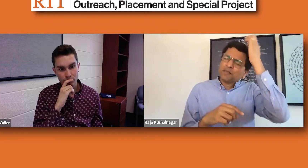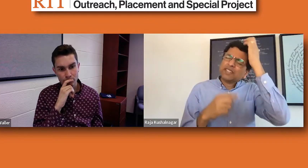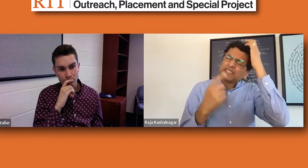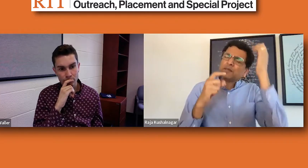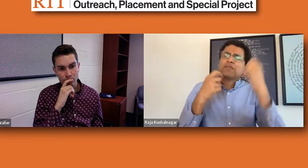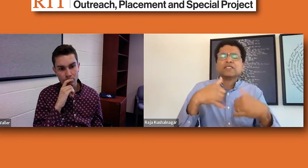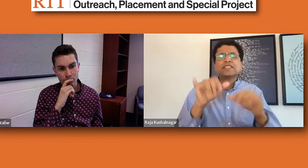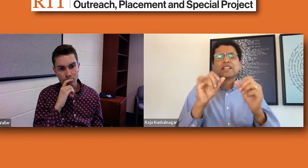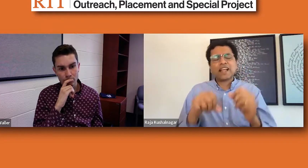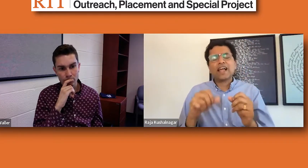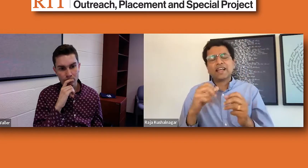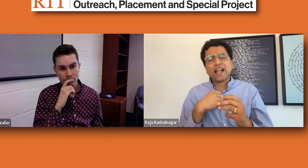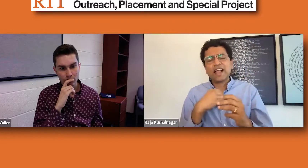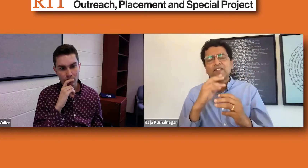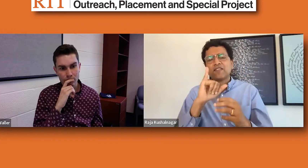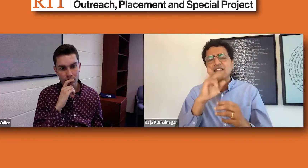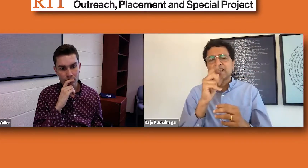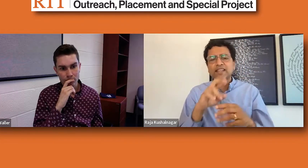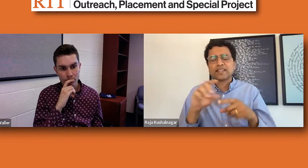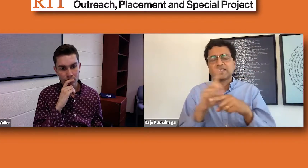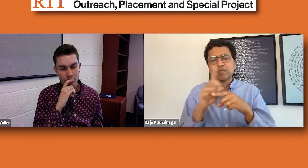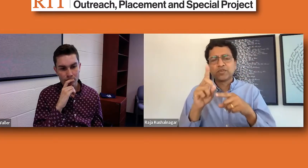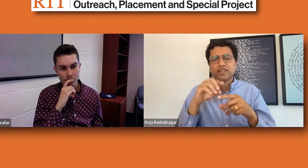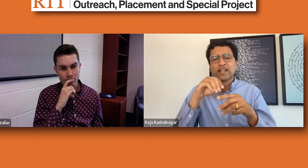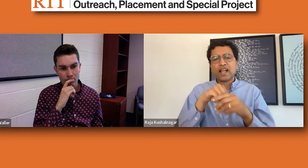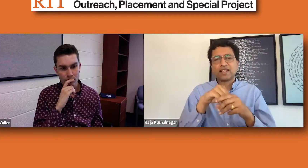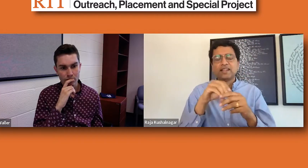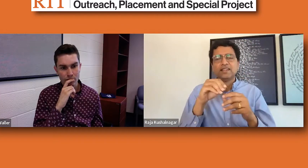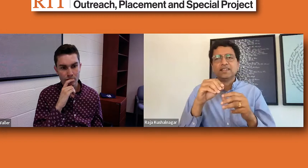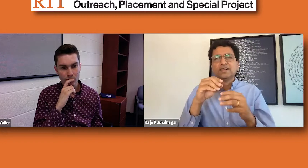that's when you can really set up an interdisciplinary project.